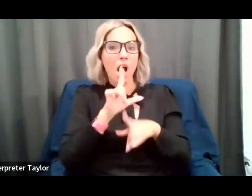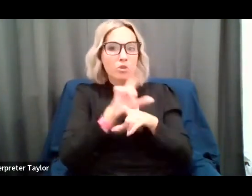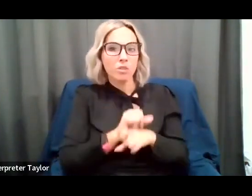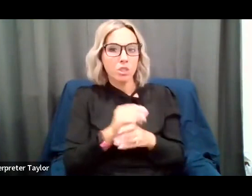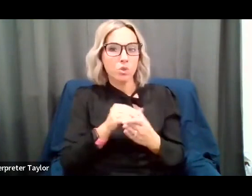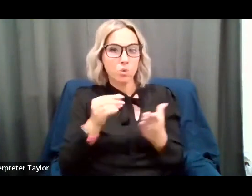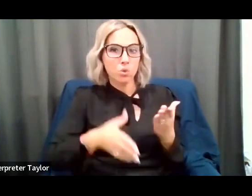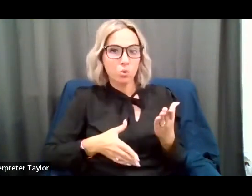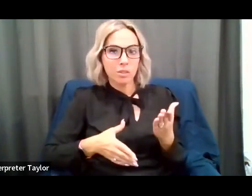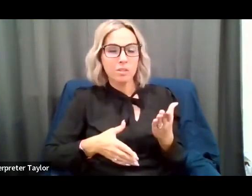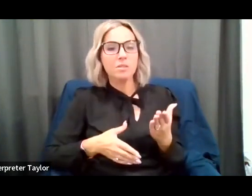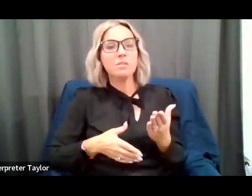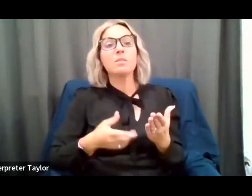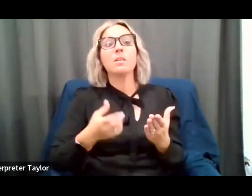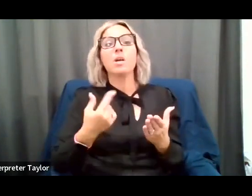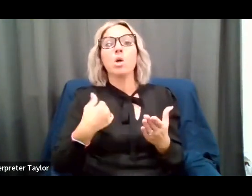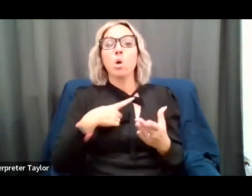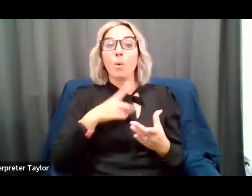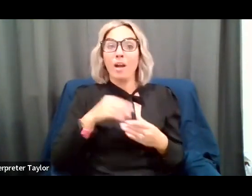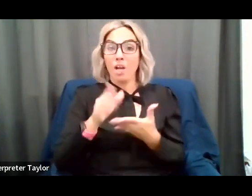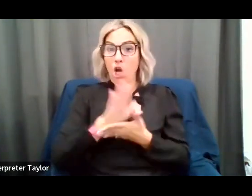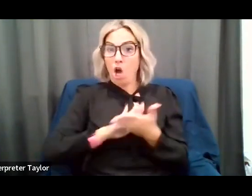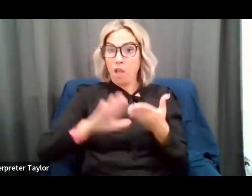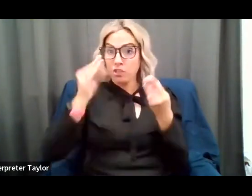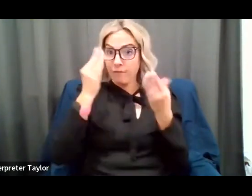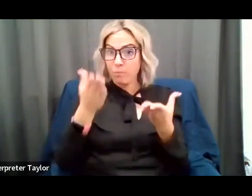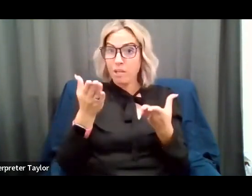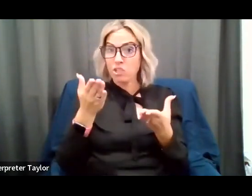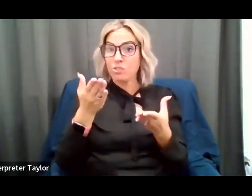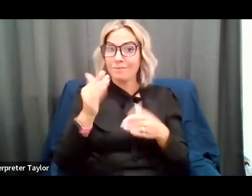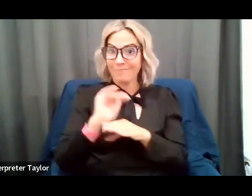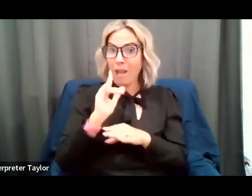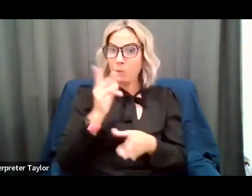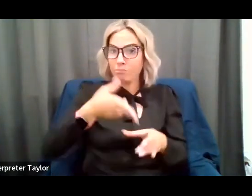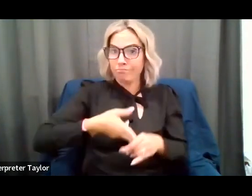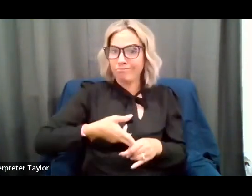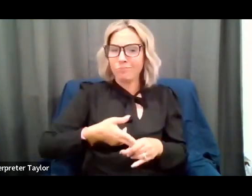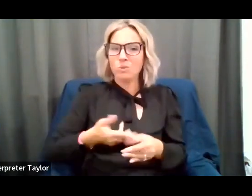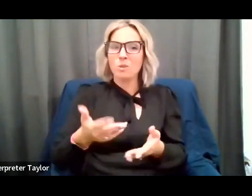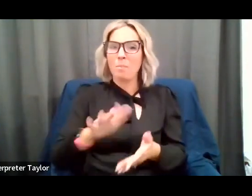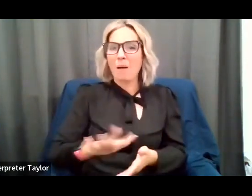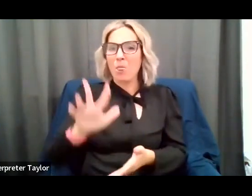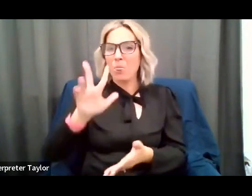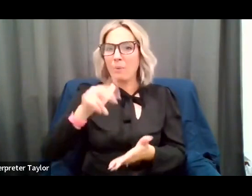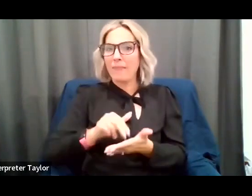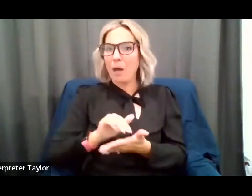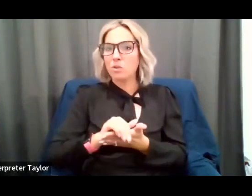We participate in College Information Night, which brings about 3,000 students, um.